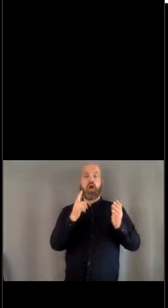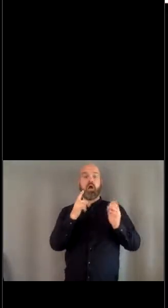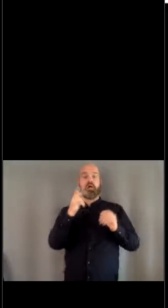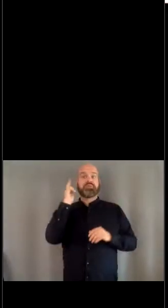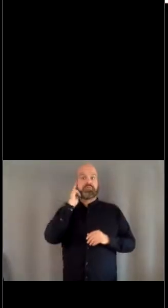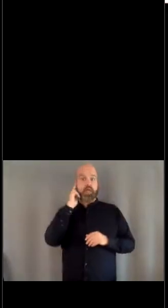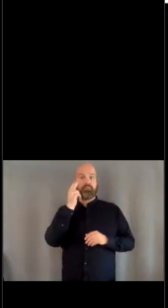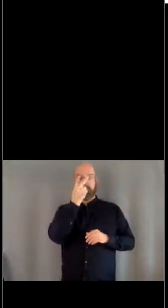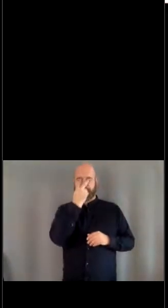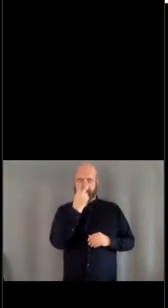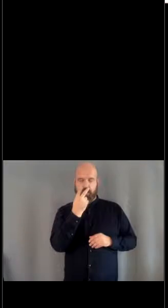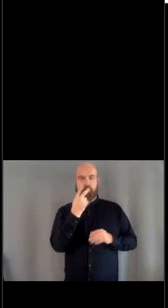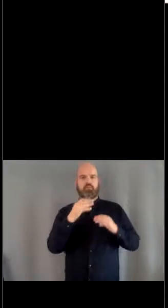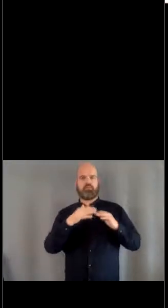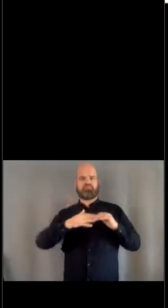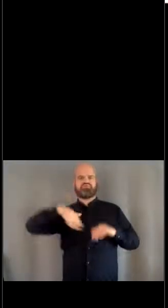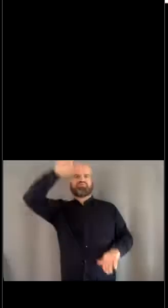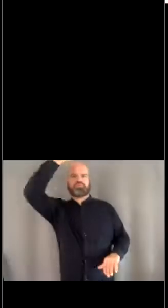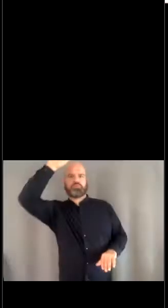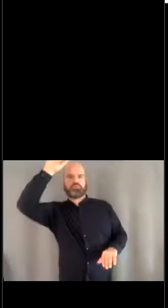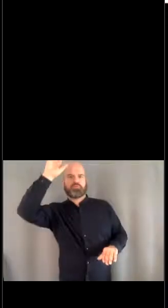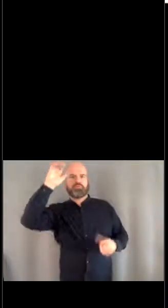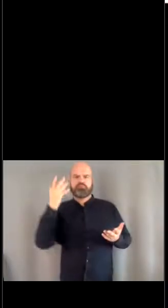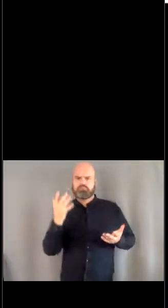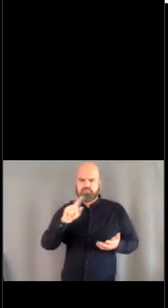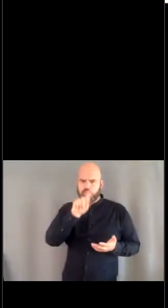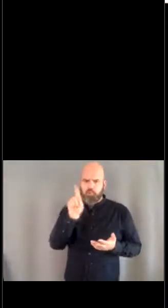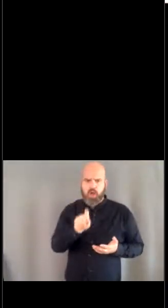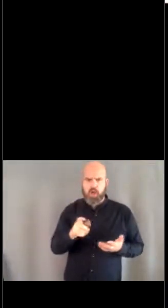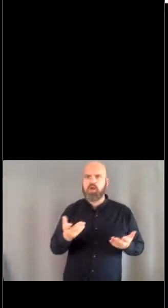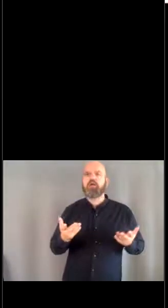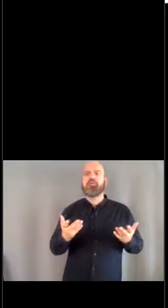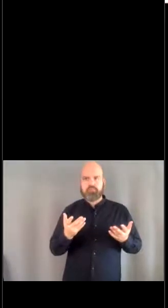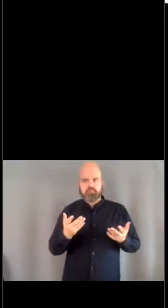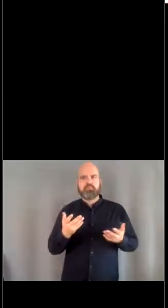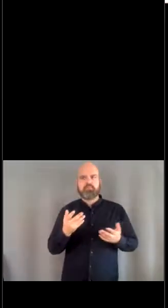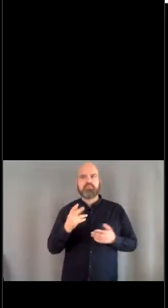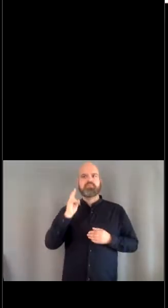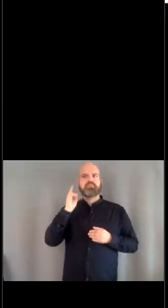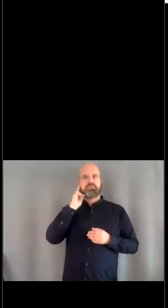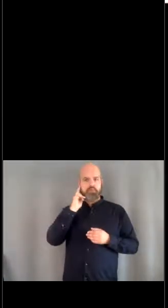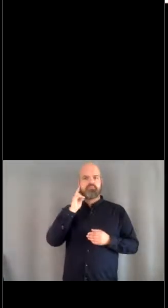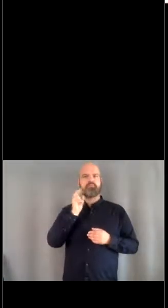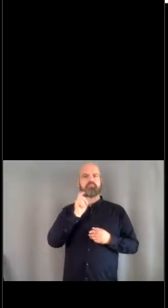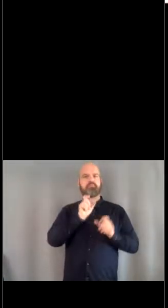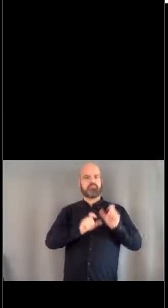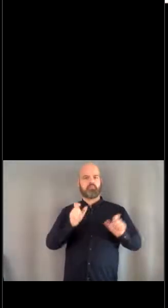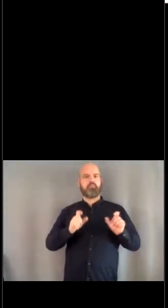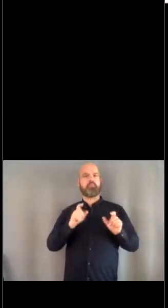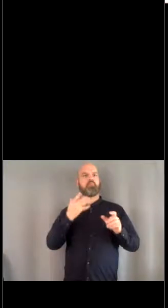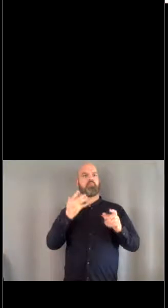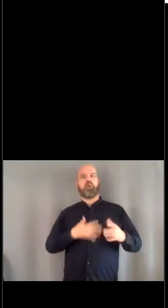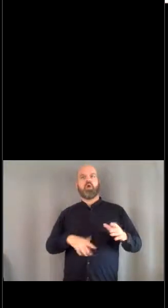Sometimes it's because of the extra cost of participation. If I'm deafblind and I'm staying at home,